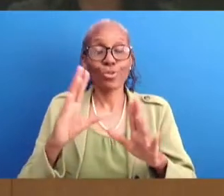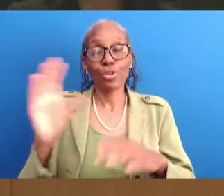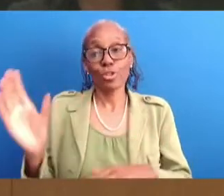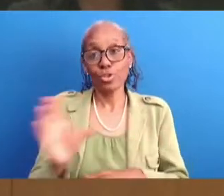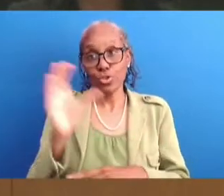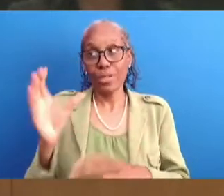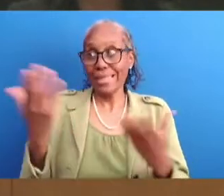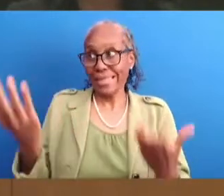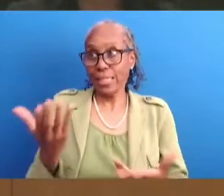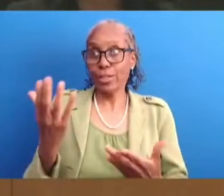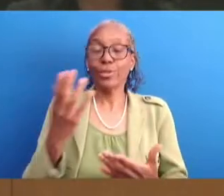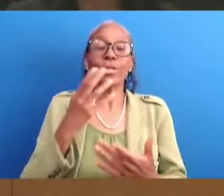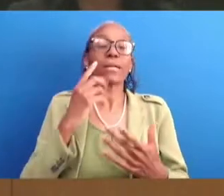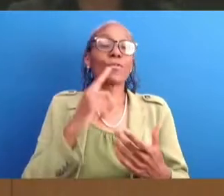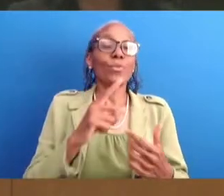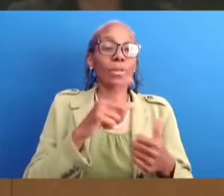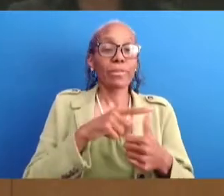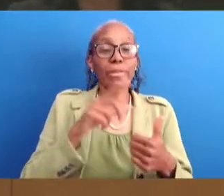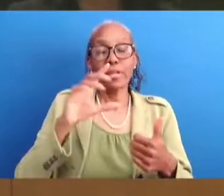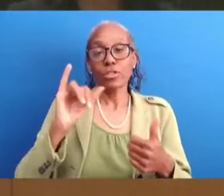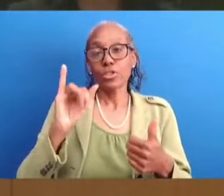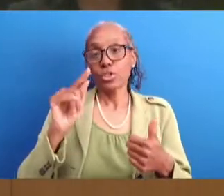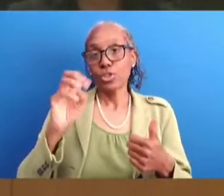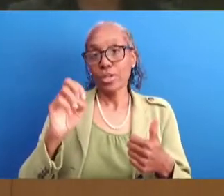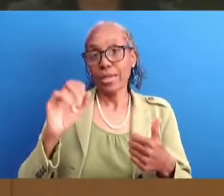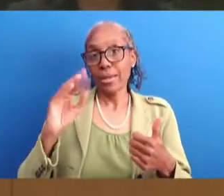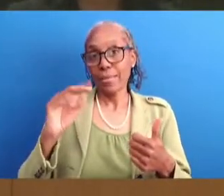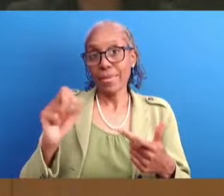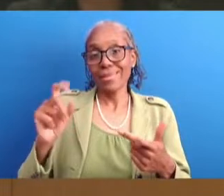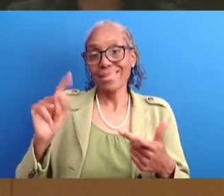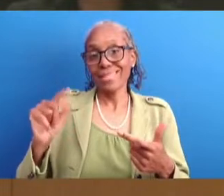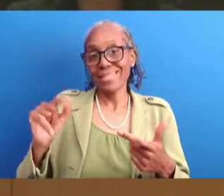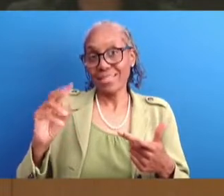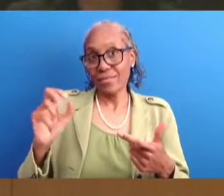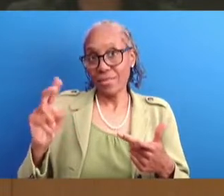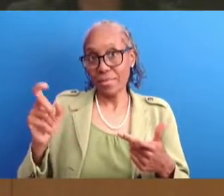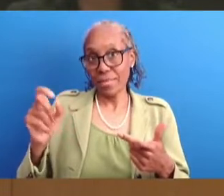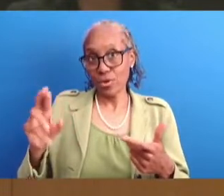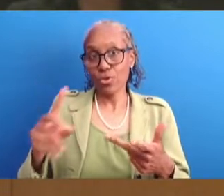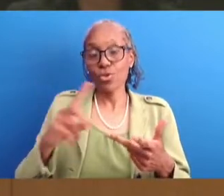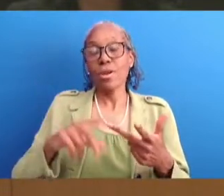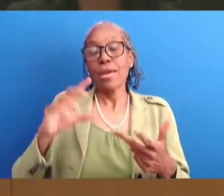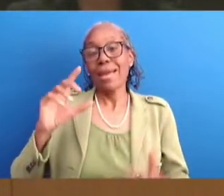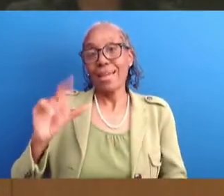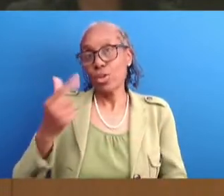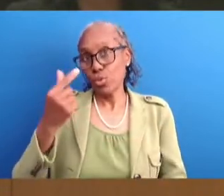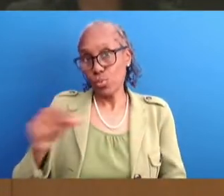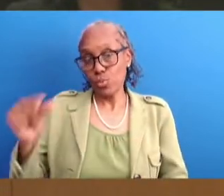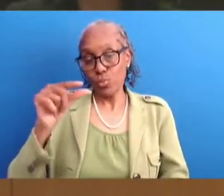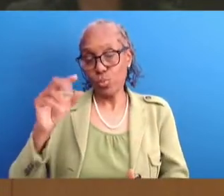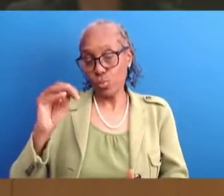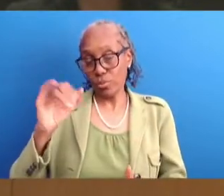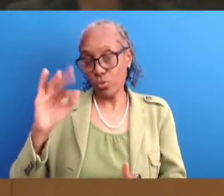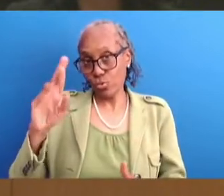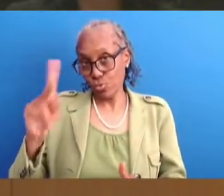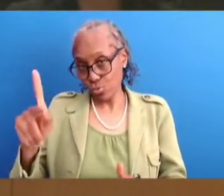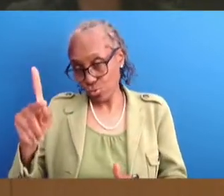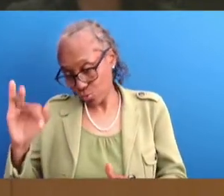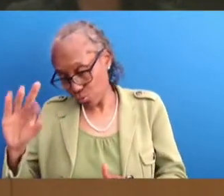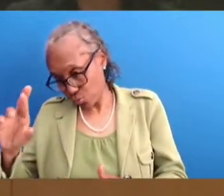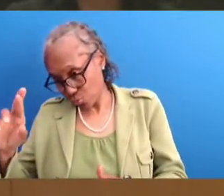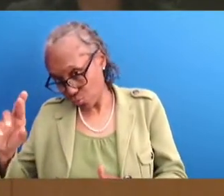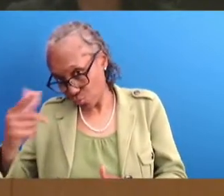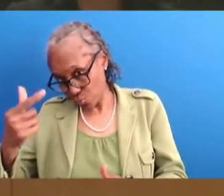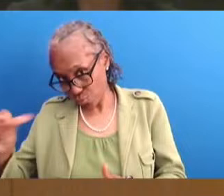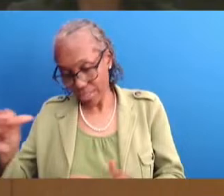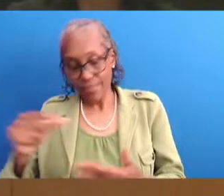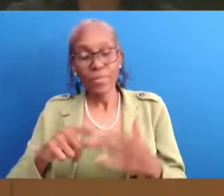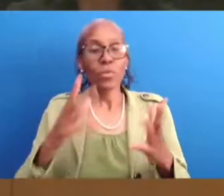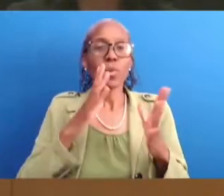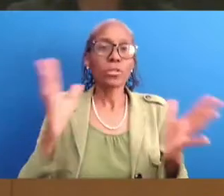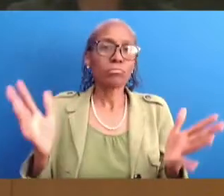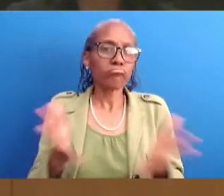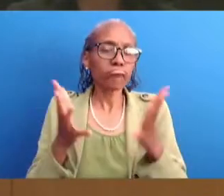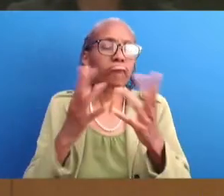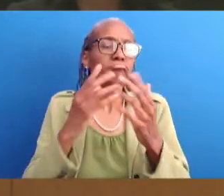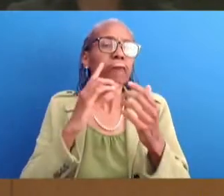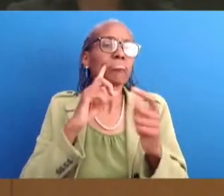CHARLOTTE, JOINED BY OUR